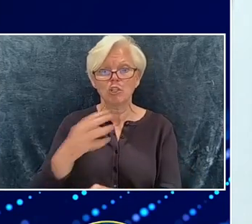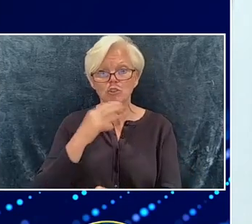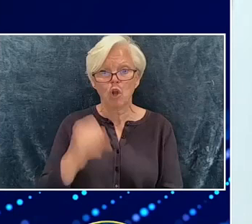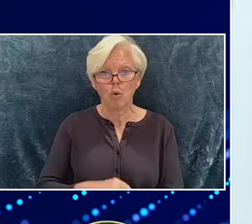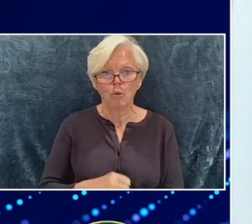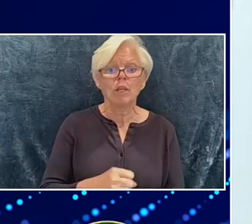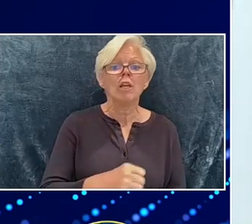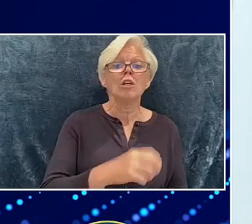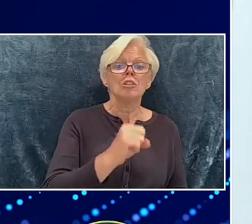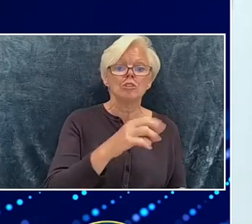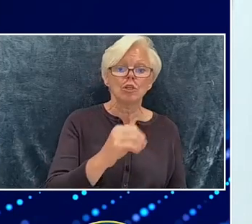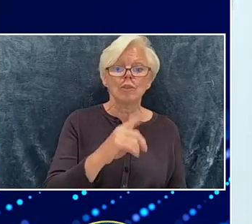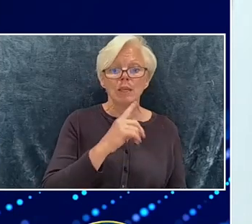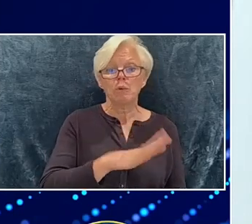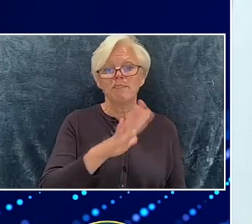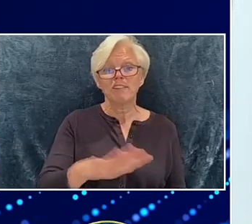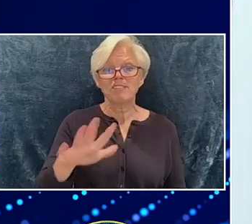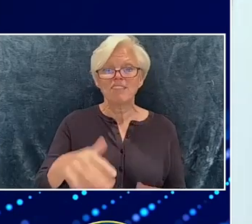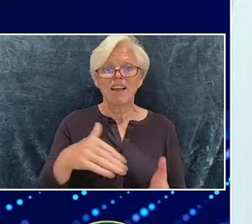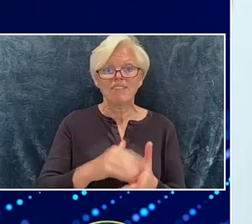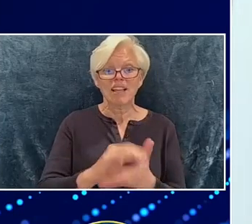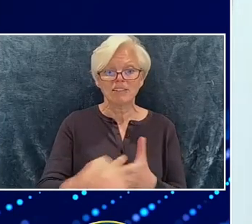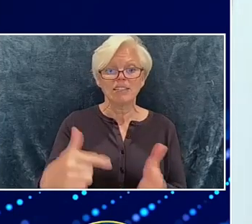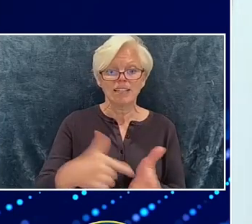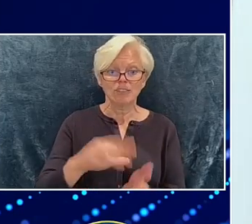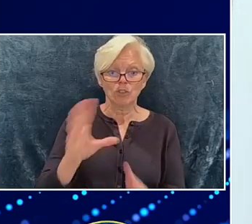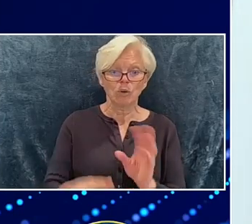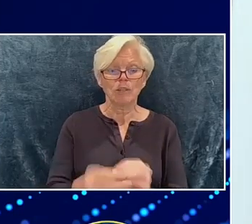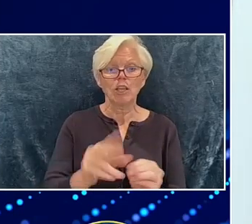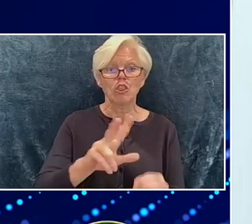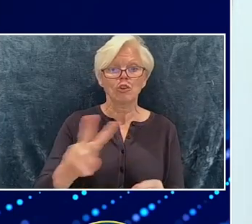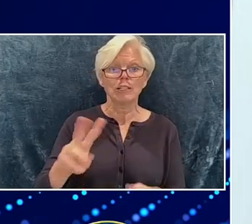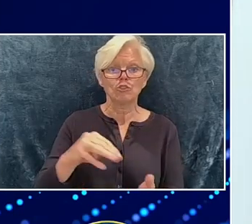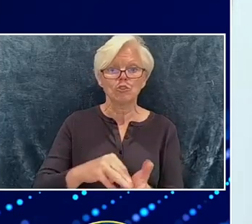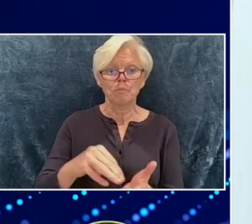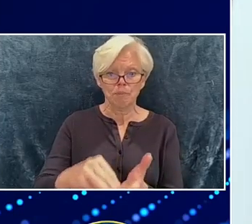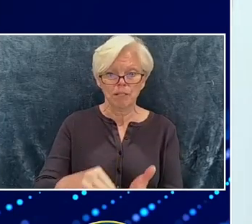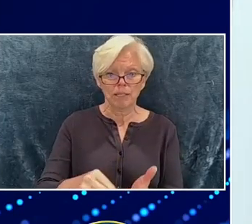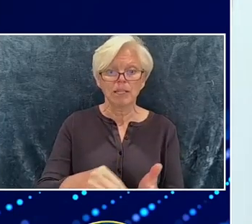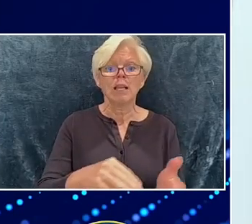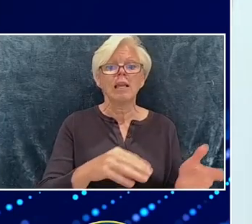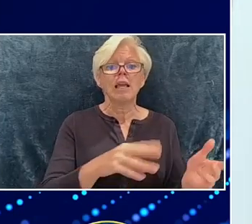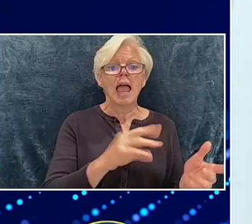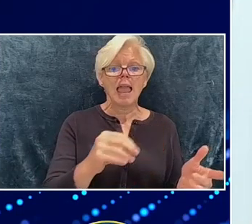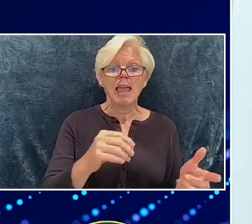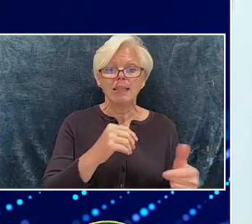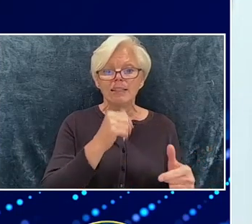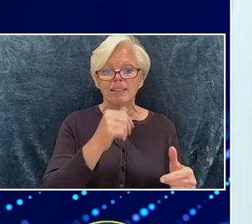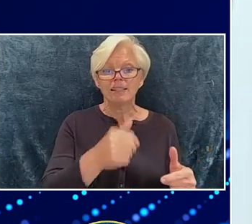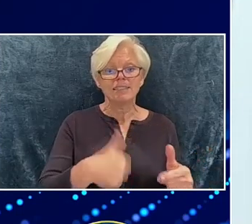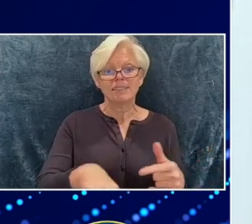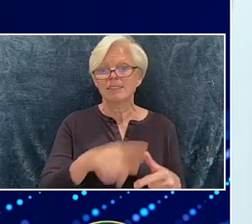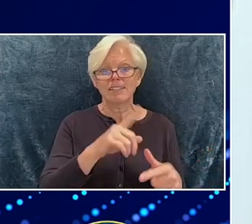Individuals no longer enrolled in the institution held 83% of debt, preventing them from accessing the transcript, meaning they can't claim credit for